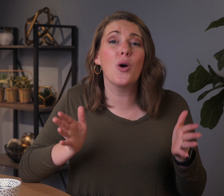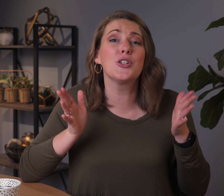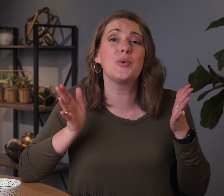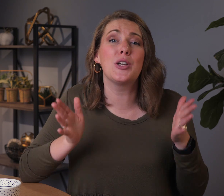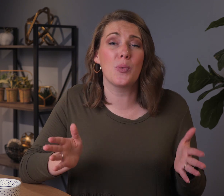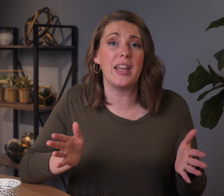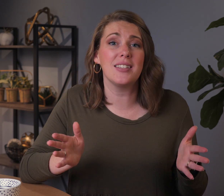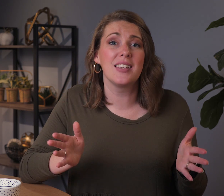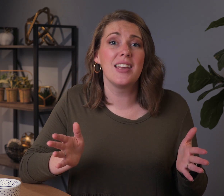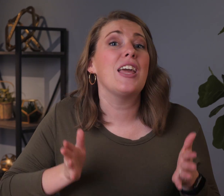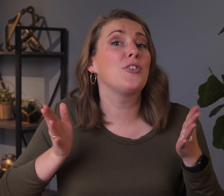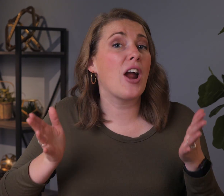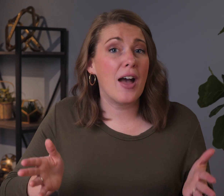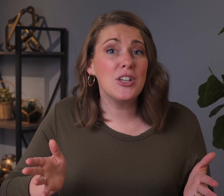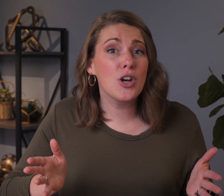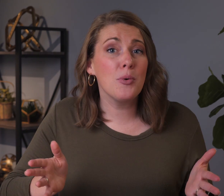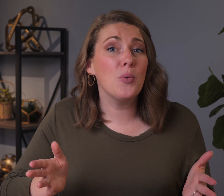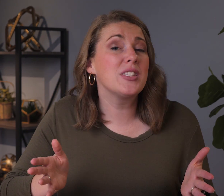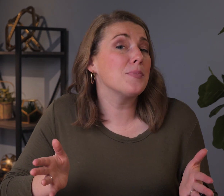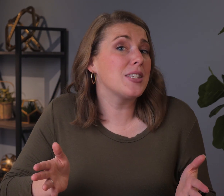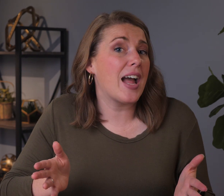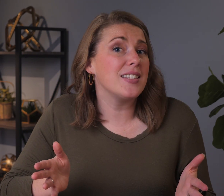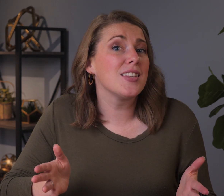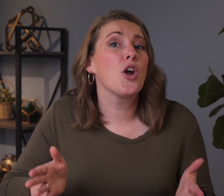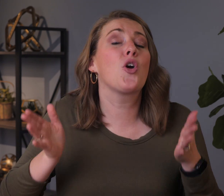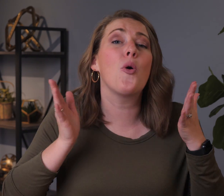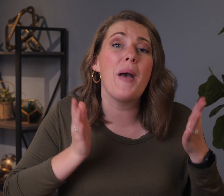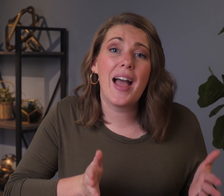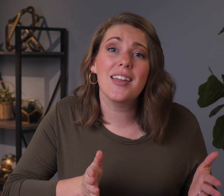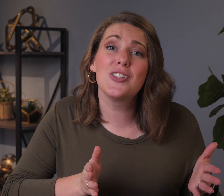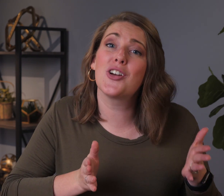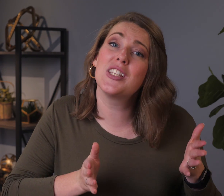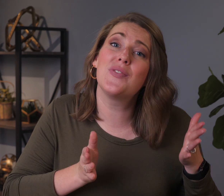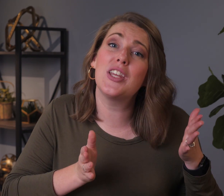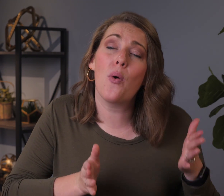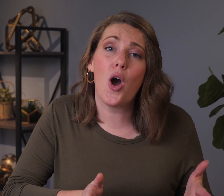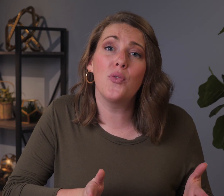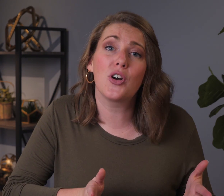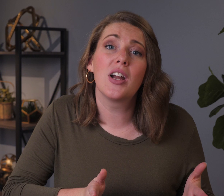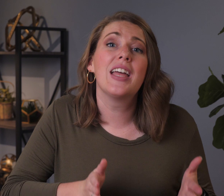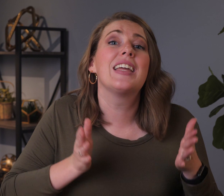are doing great. If you're having trouble with some signs go back and start this video over.